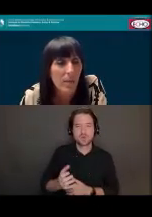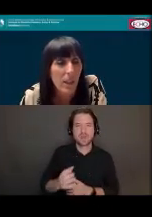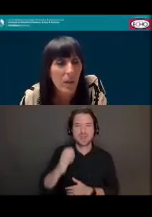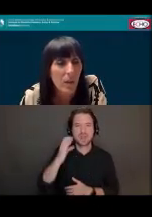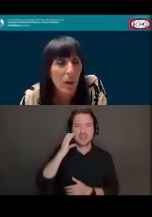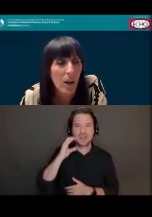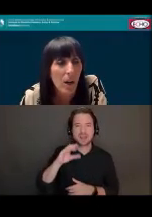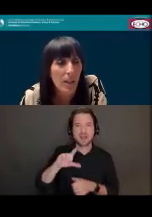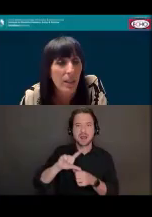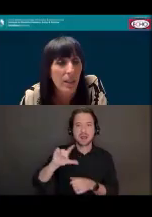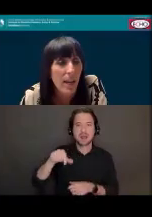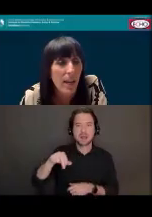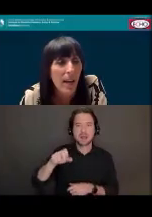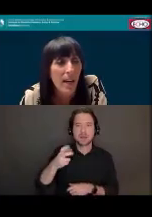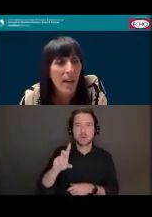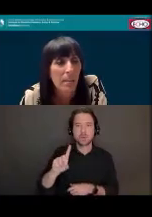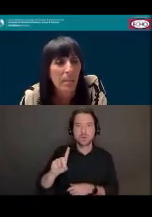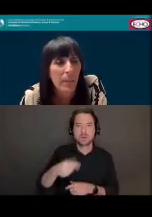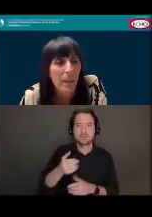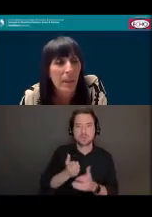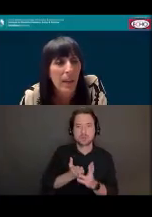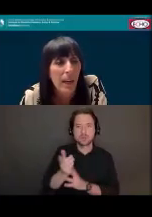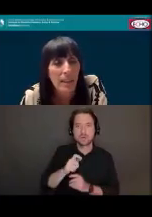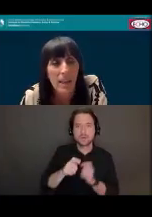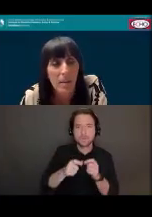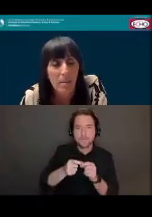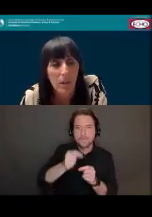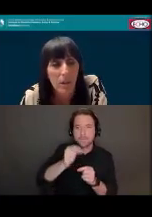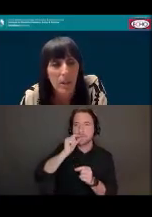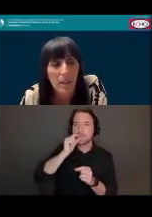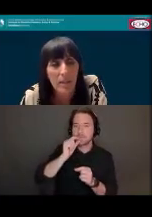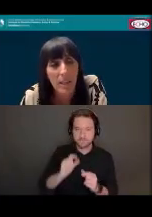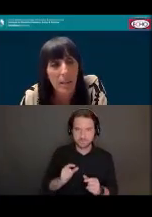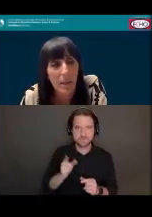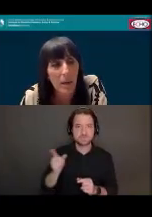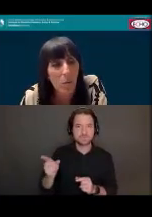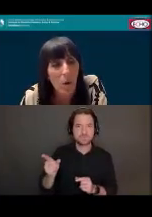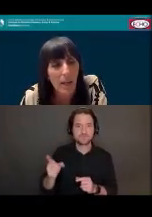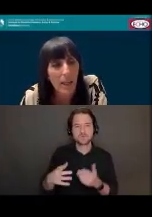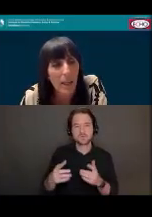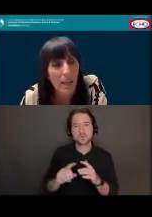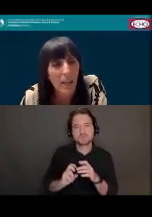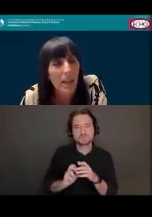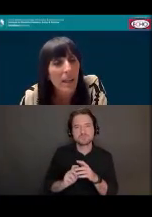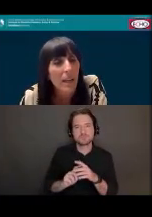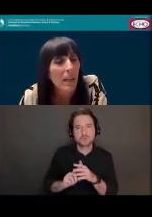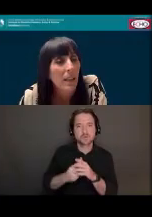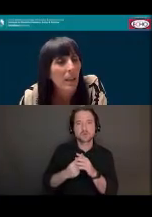via straws. He has the emergence of independent walking. The